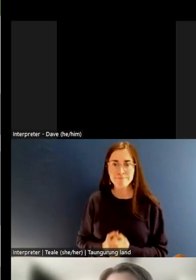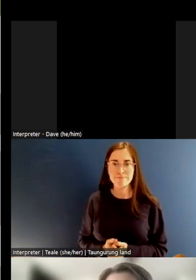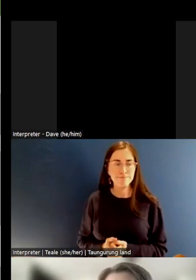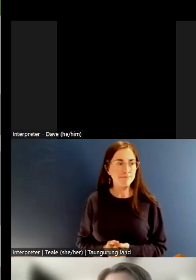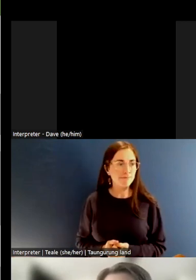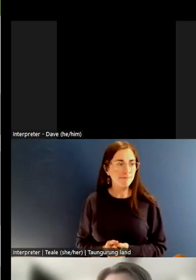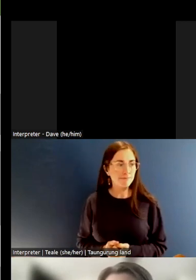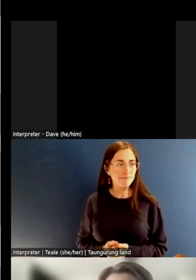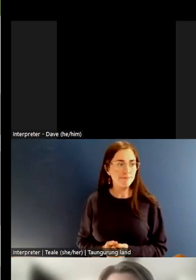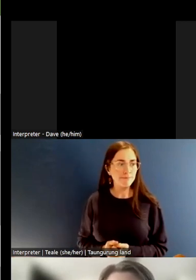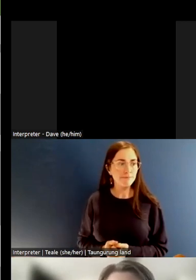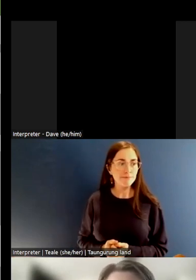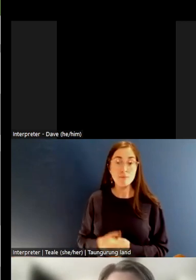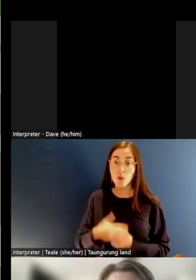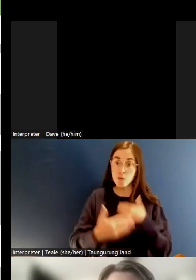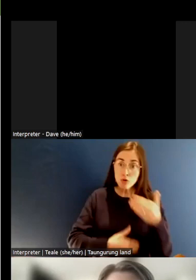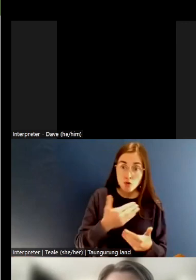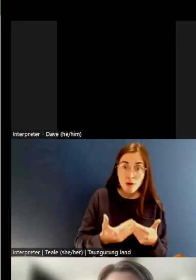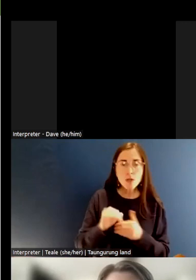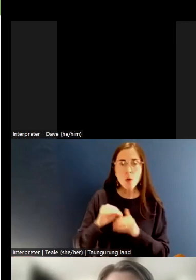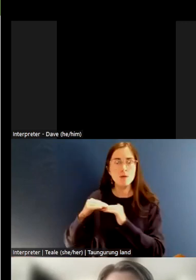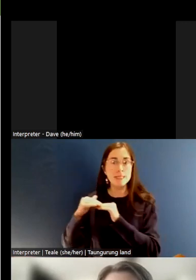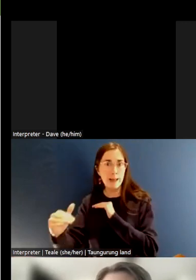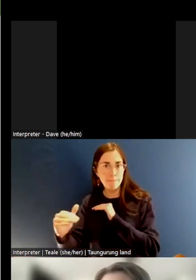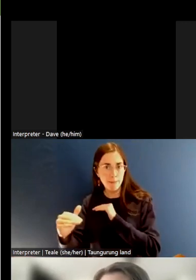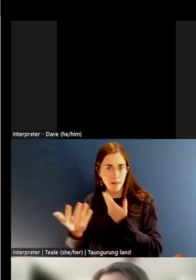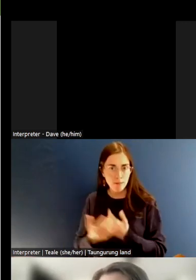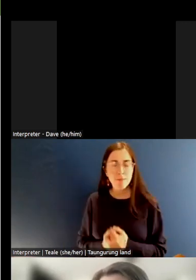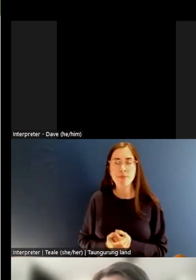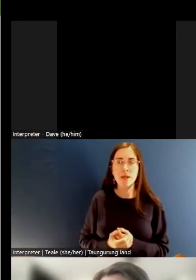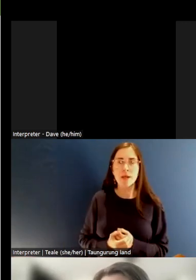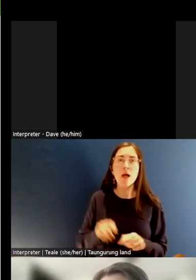Looking at whether they progressed or not,. majority were stable.